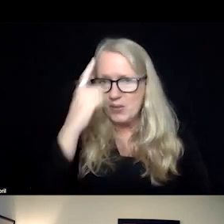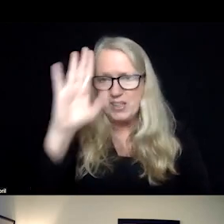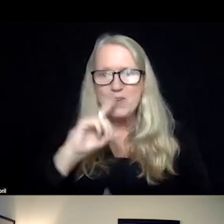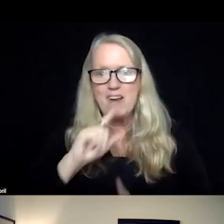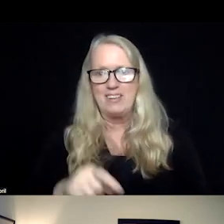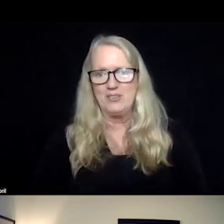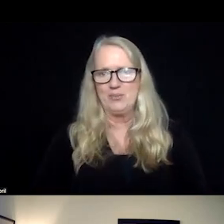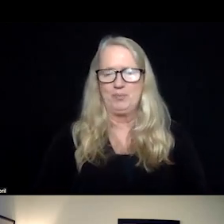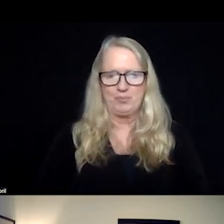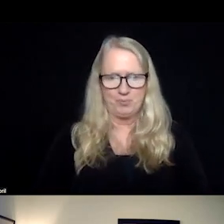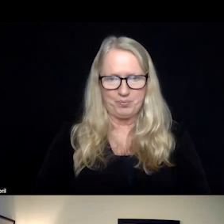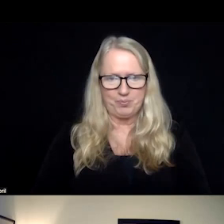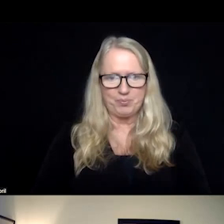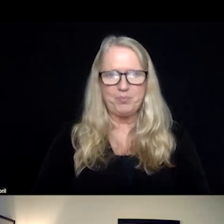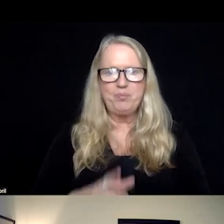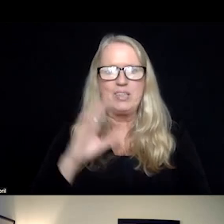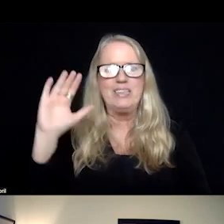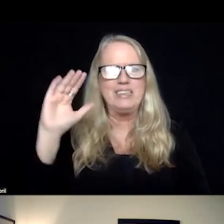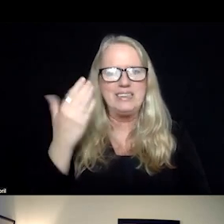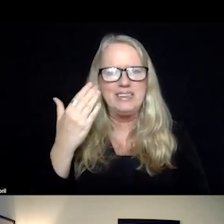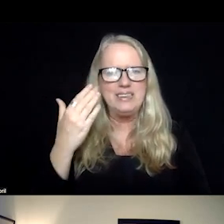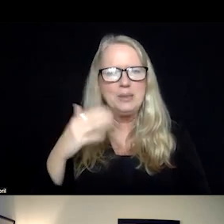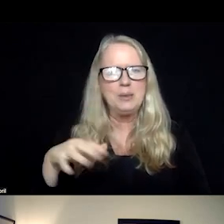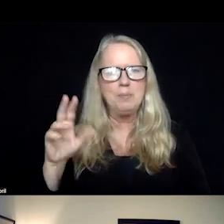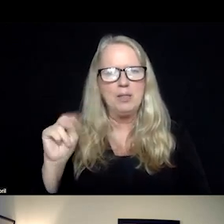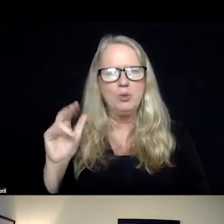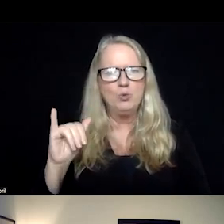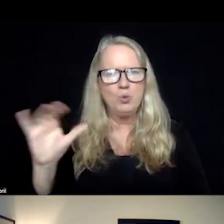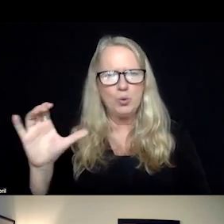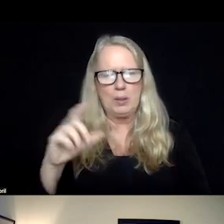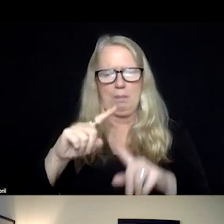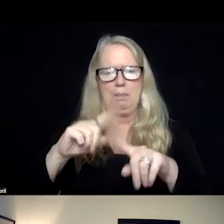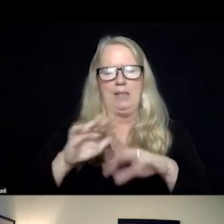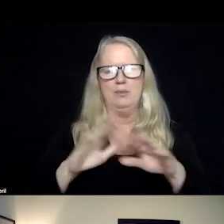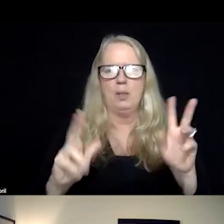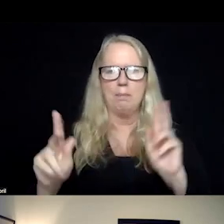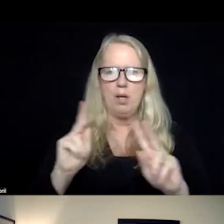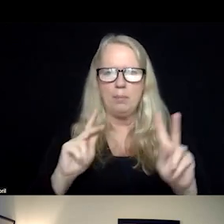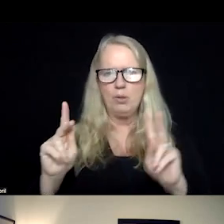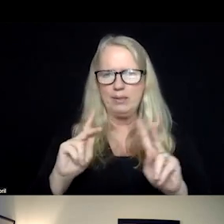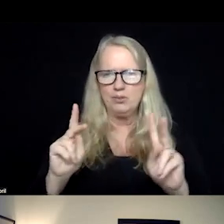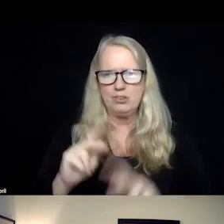WELL, IT SEEMED TO BE NEW YORK BASED ON POPULATION, BUT I AM